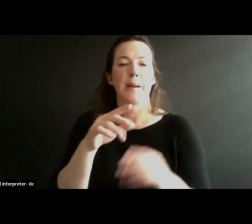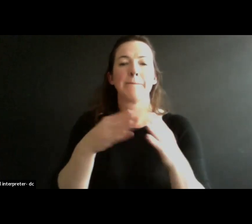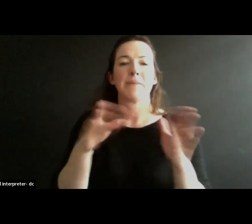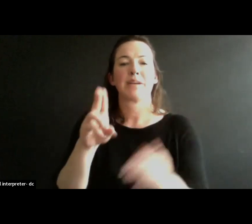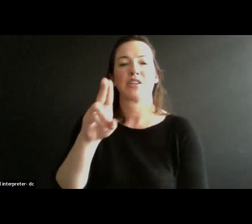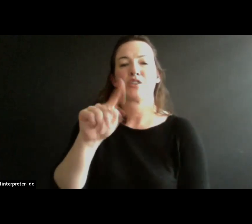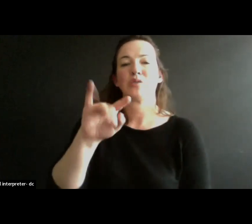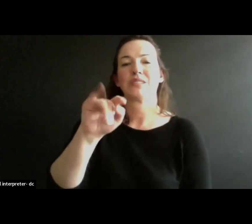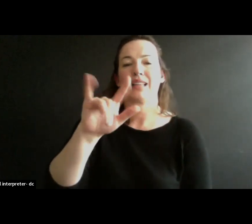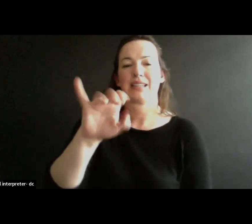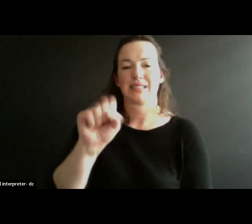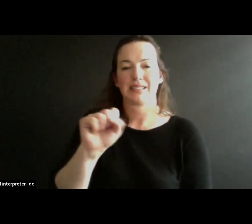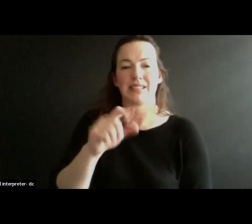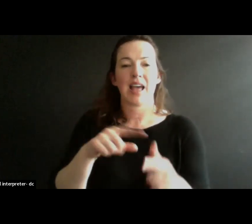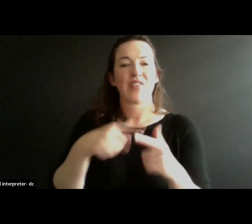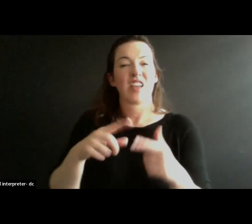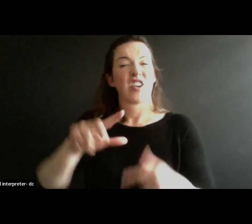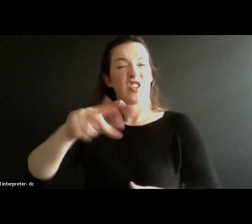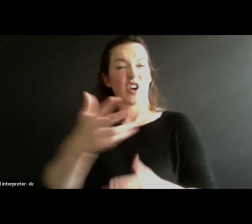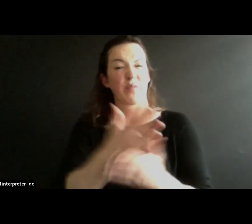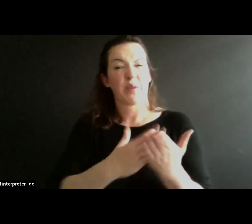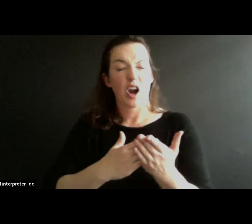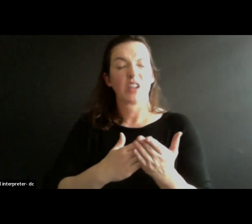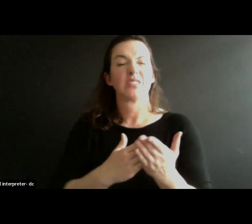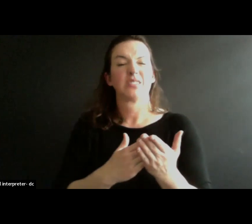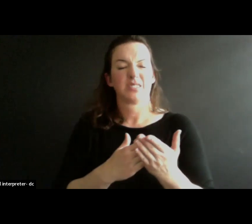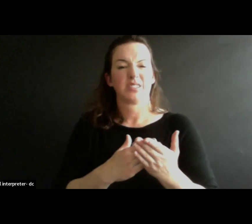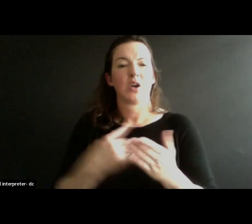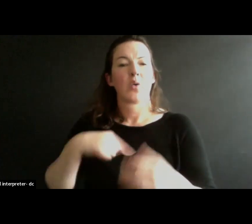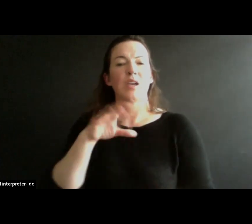and then they kind of third leg of the tool of our work is that we co-founded and co lead